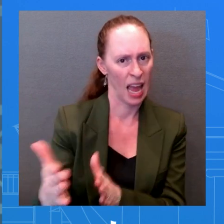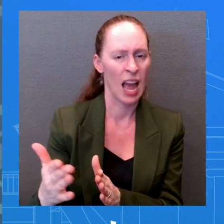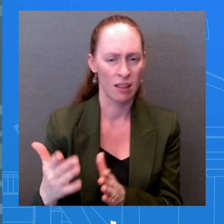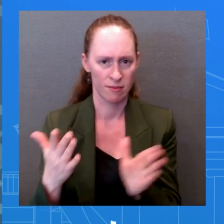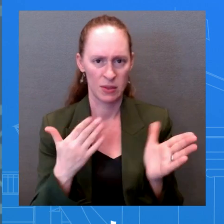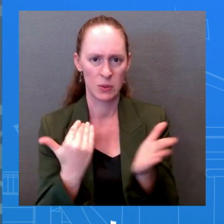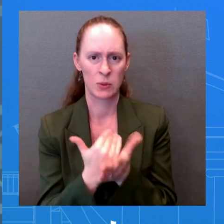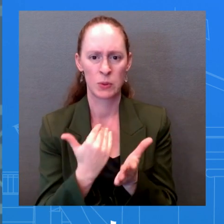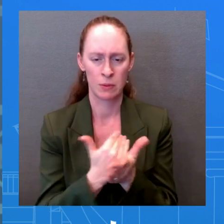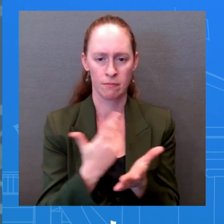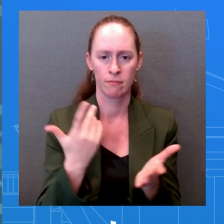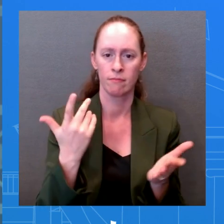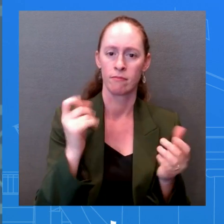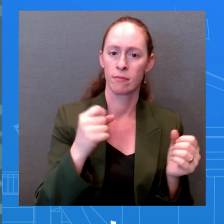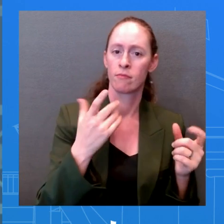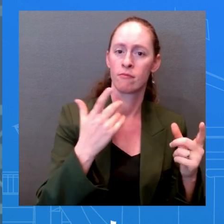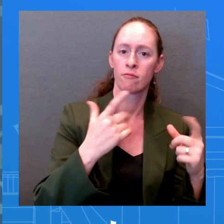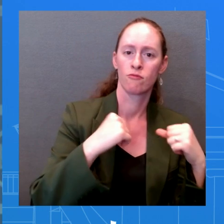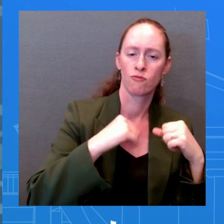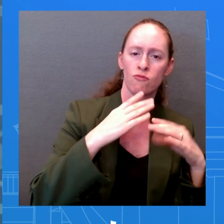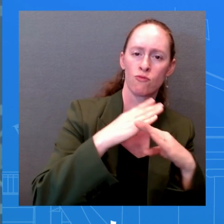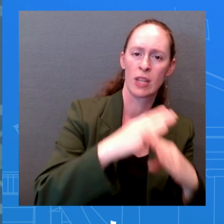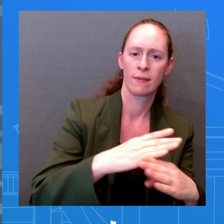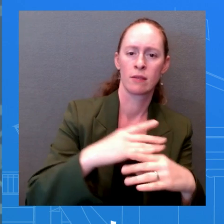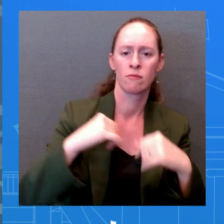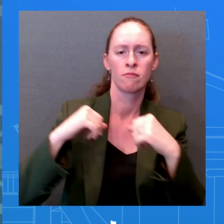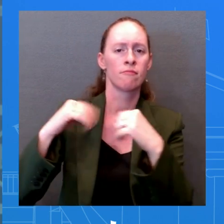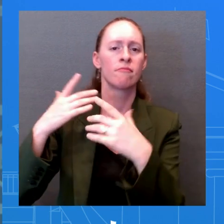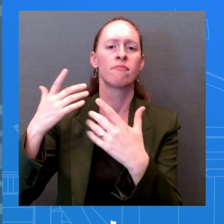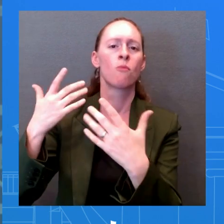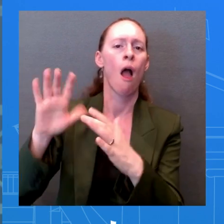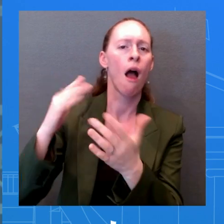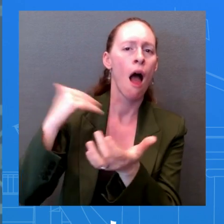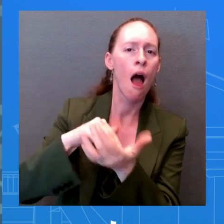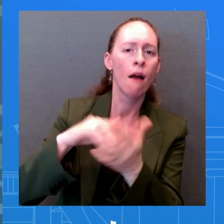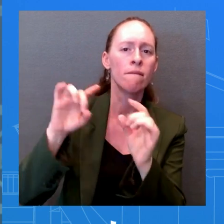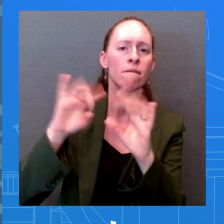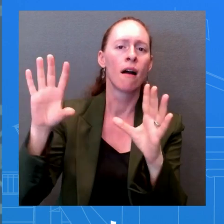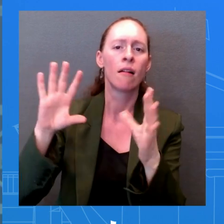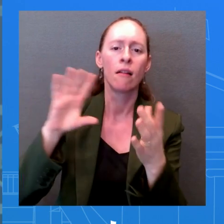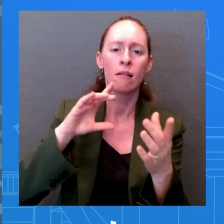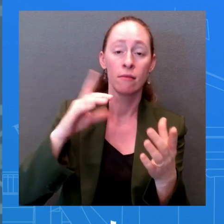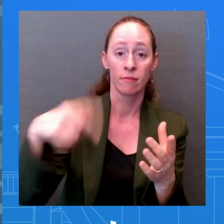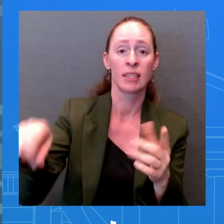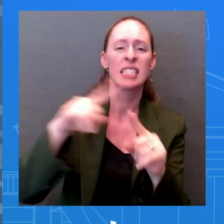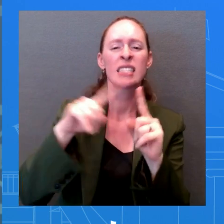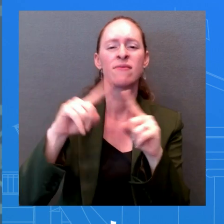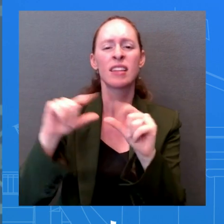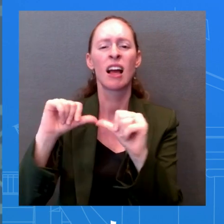Federal agencies are also announcing new steps to strengthen the resources available to local schools,